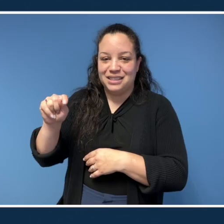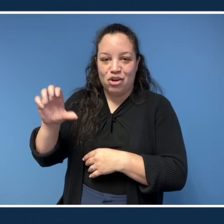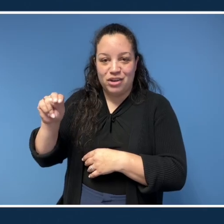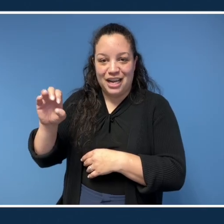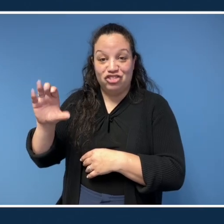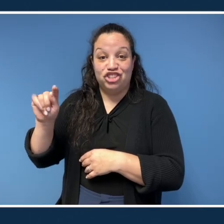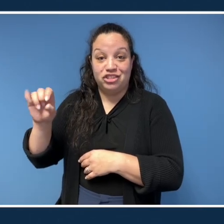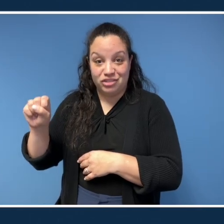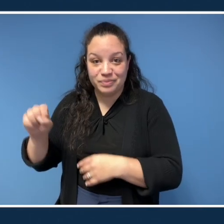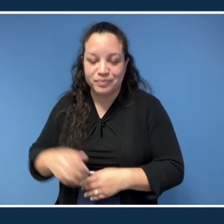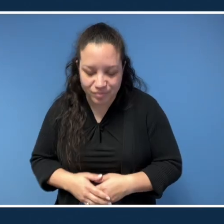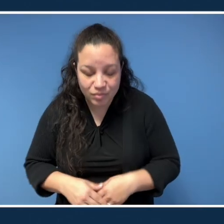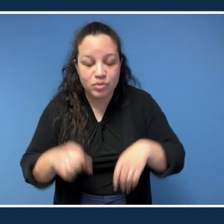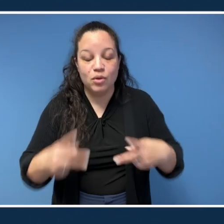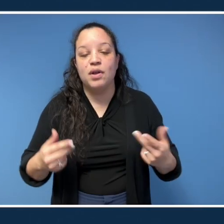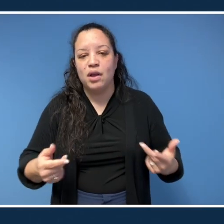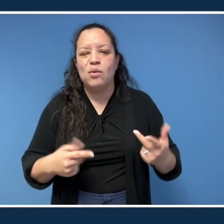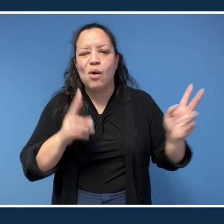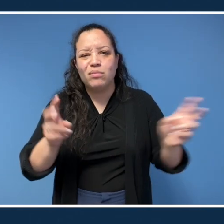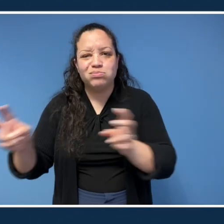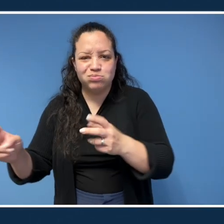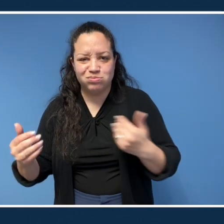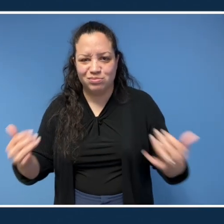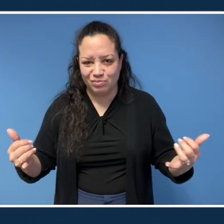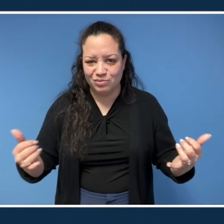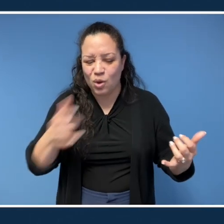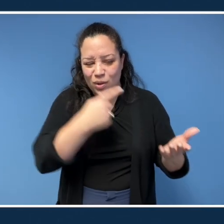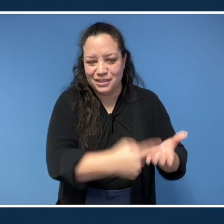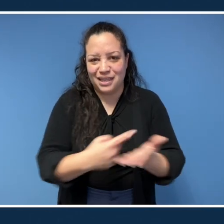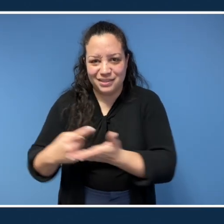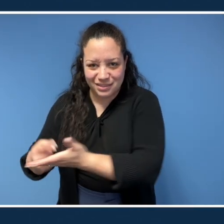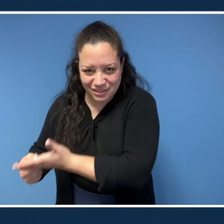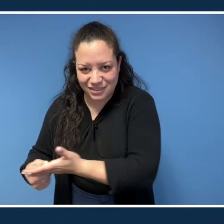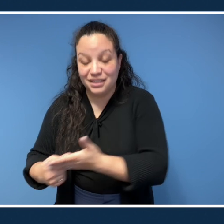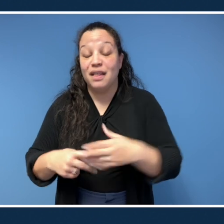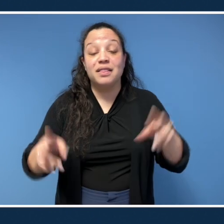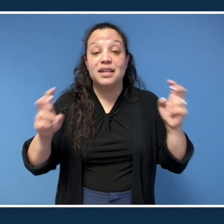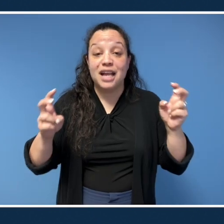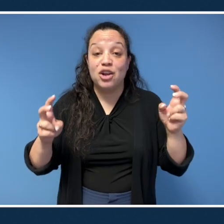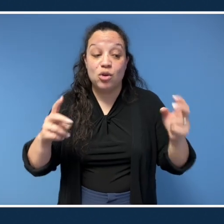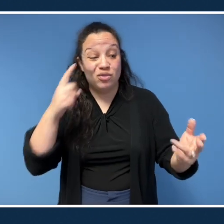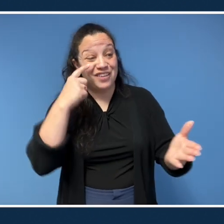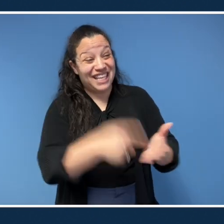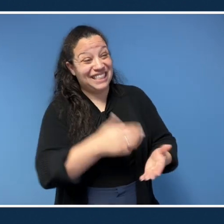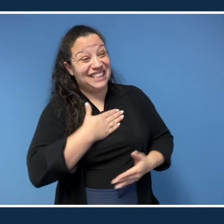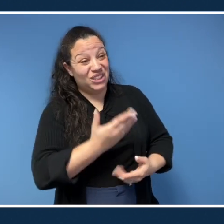we'll talk about each of these concepts separately in a moment. But the title is from Recognition to Reparations. So that's a deep one.